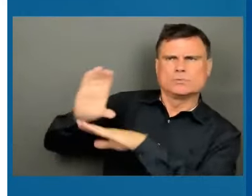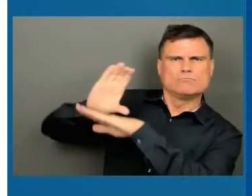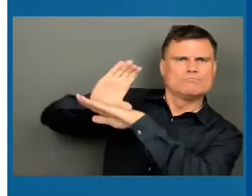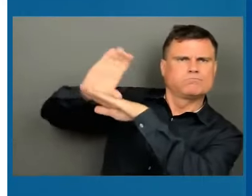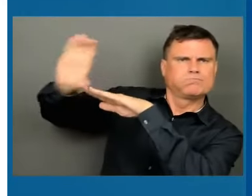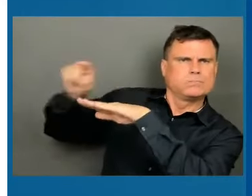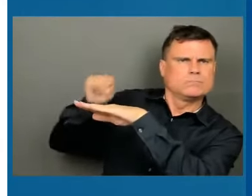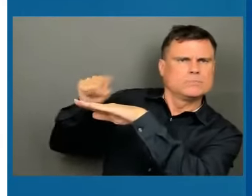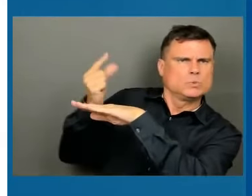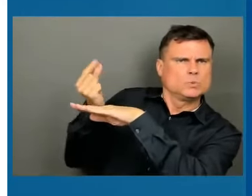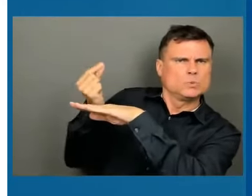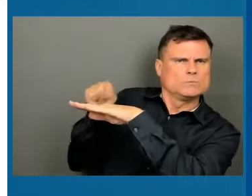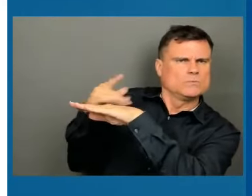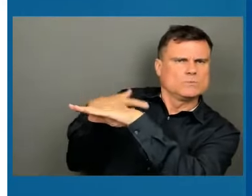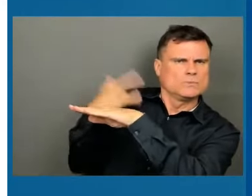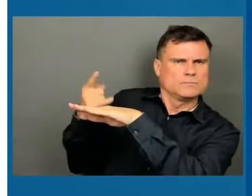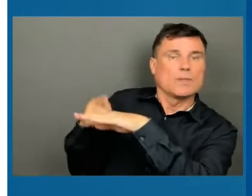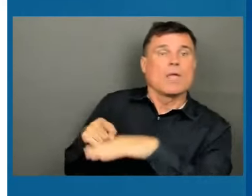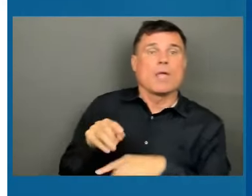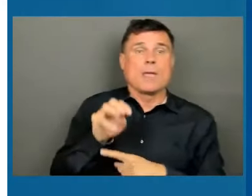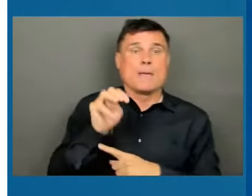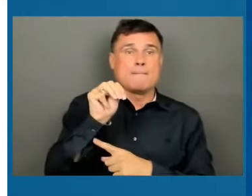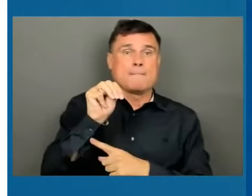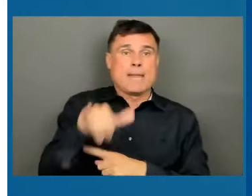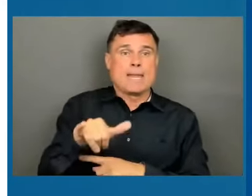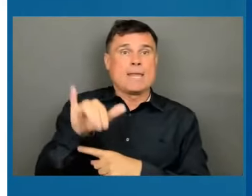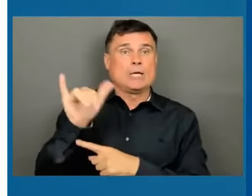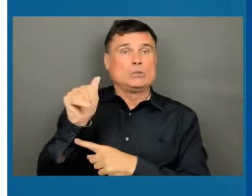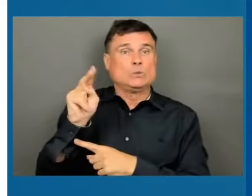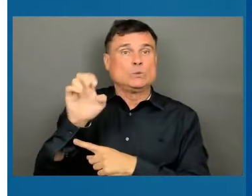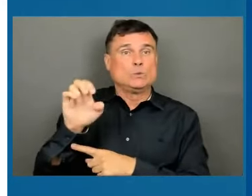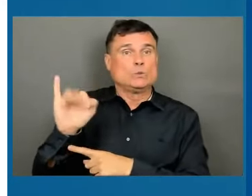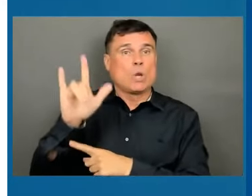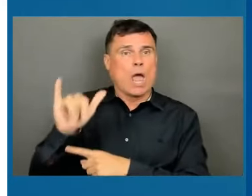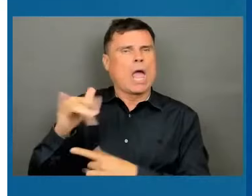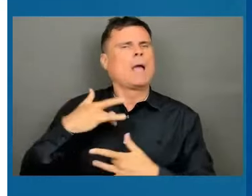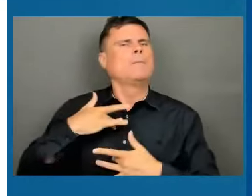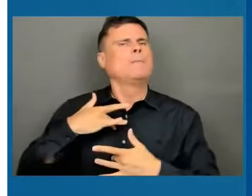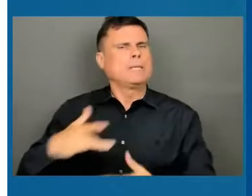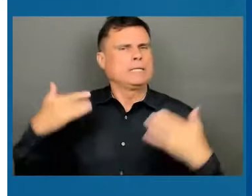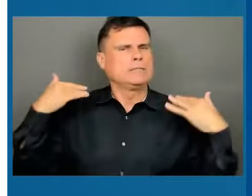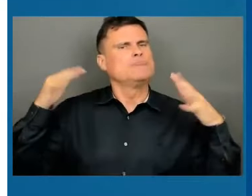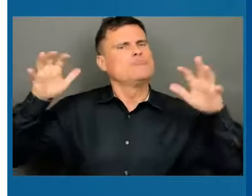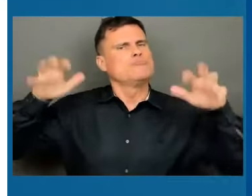interior of B.C. right from the